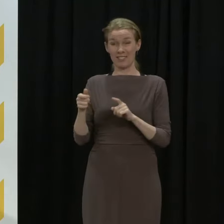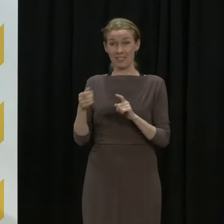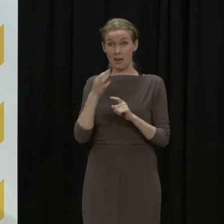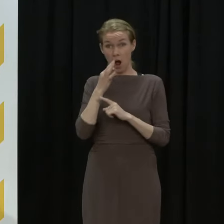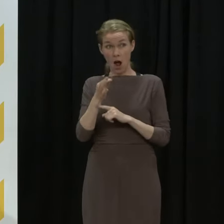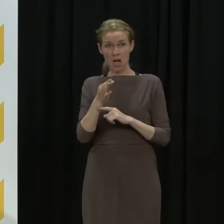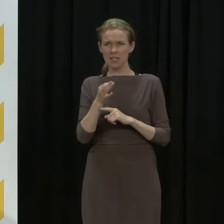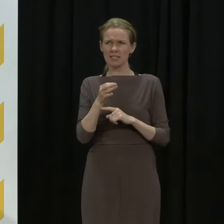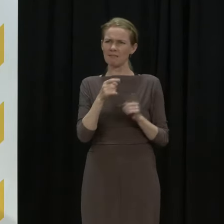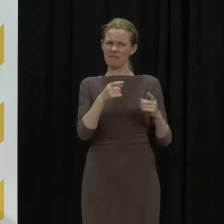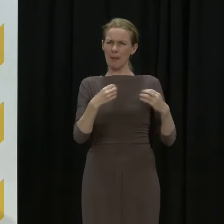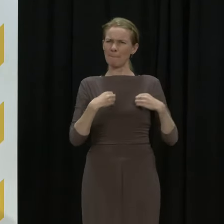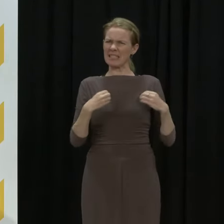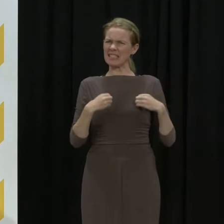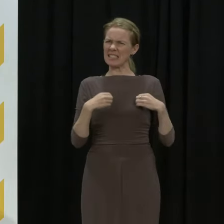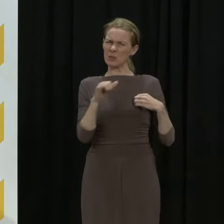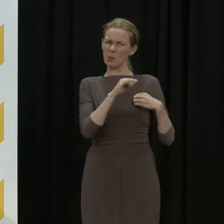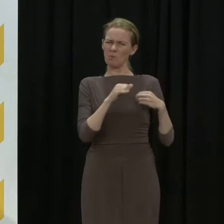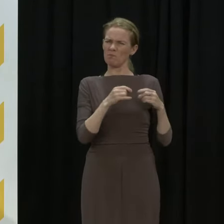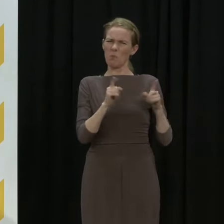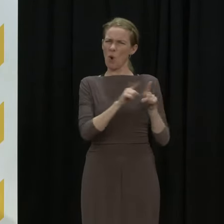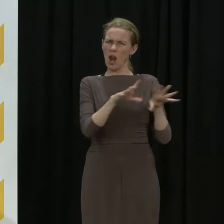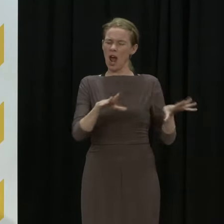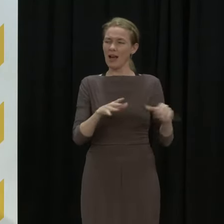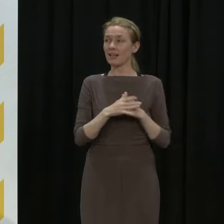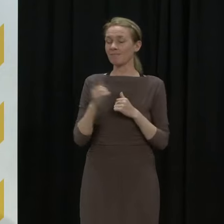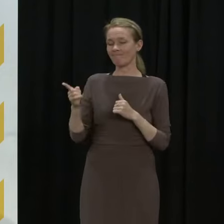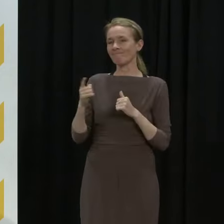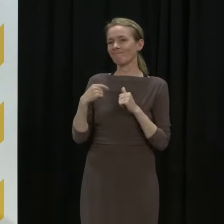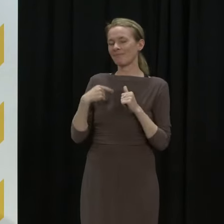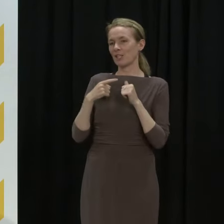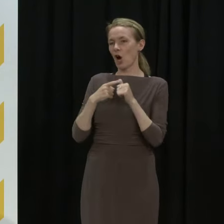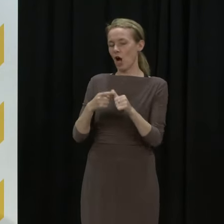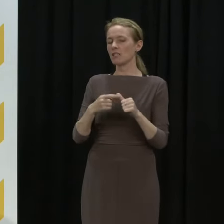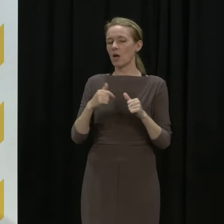effect of the experience overseas.